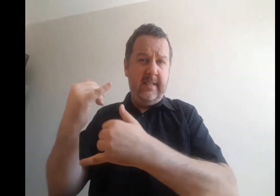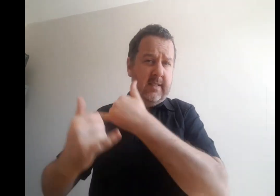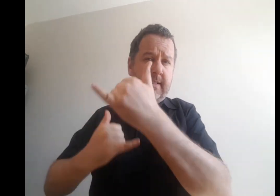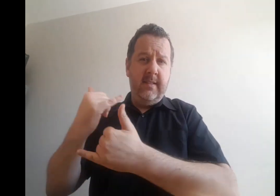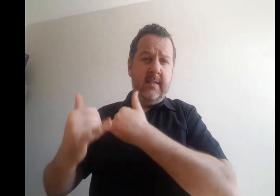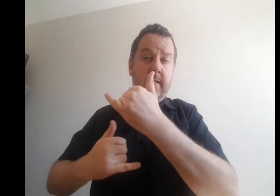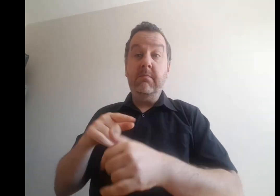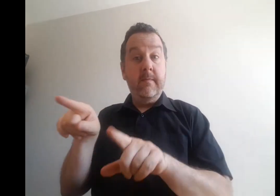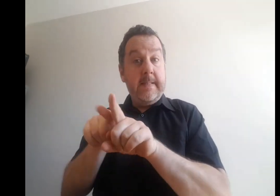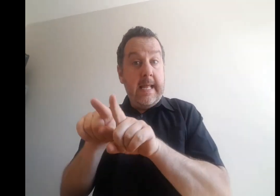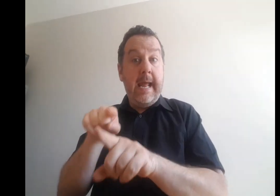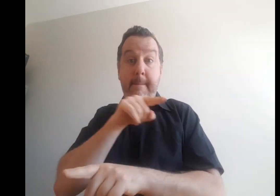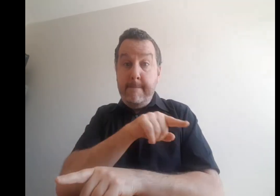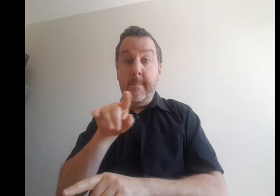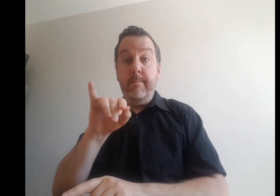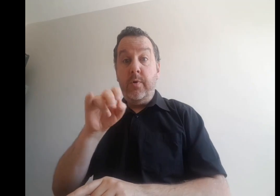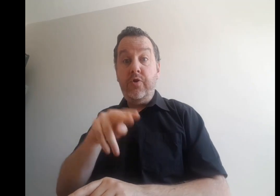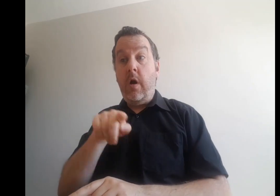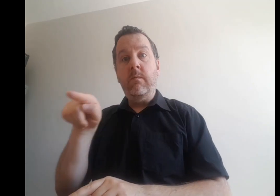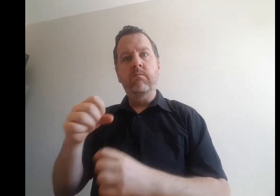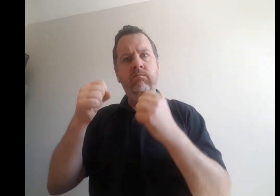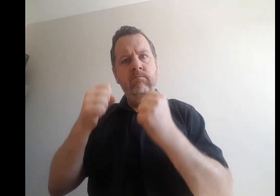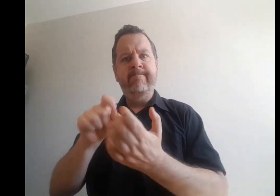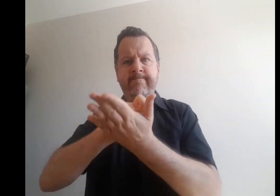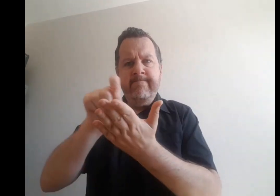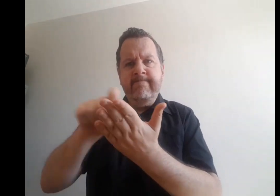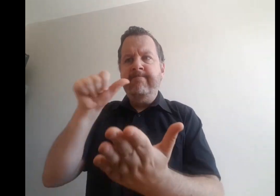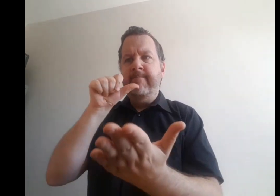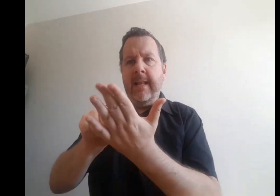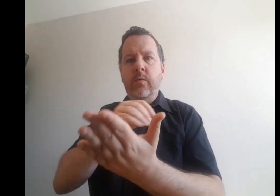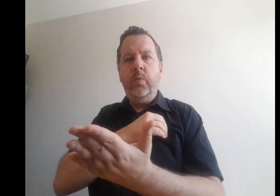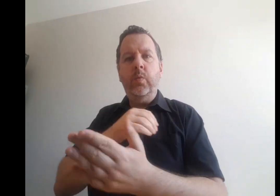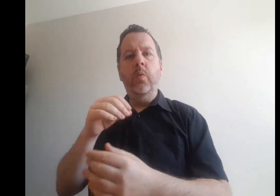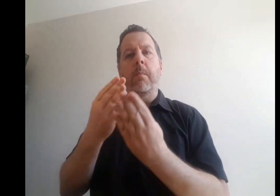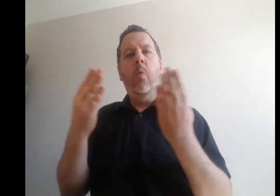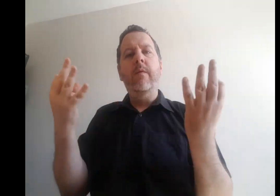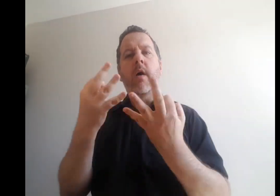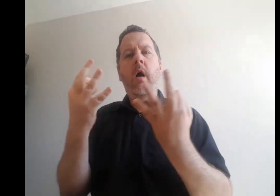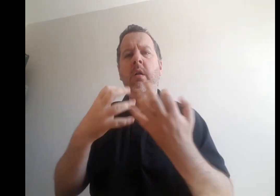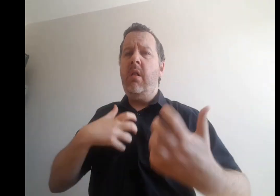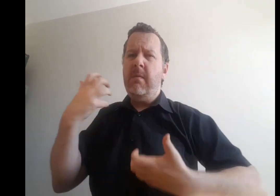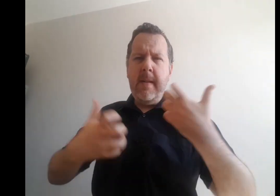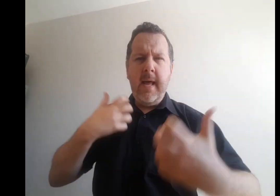Very similar to John Neville, she wrote letters to the Guardians complaining about her situation,